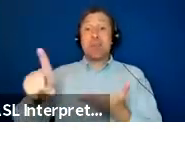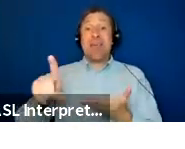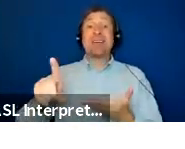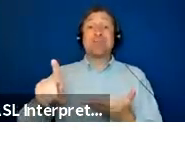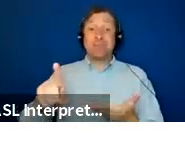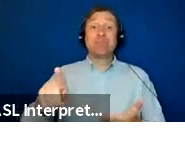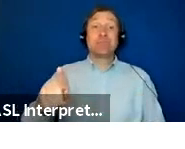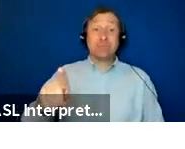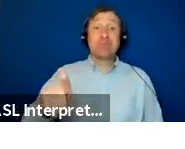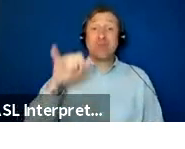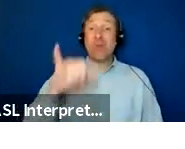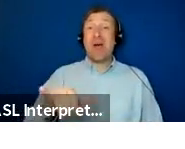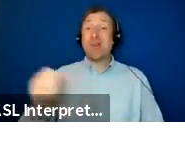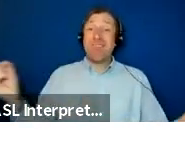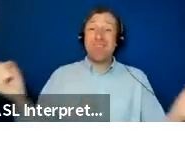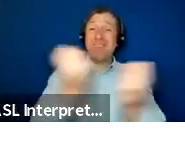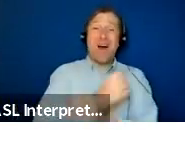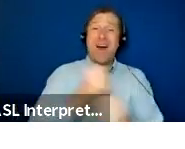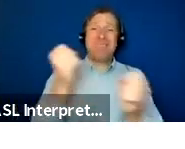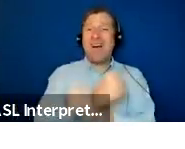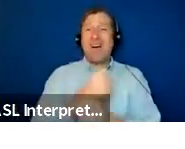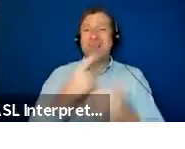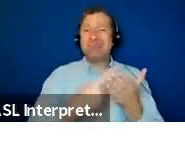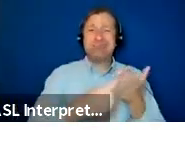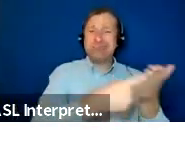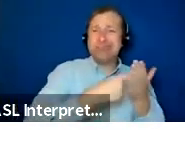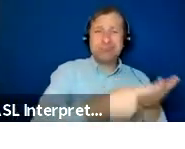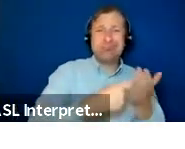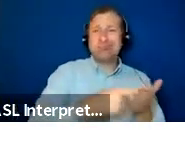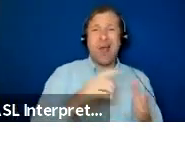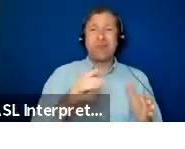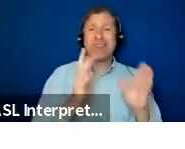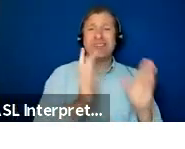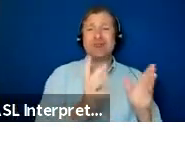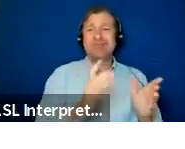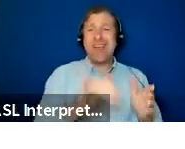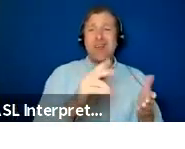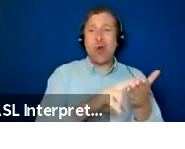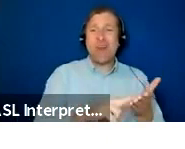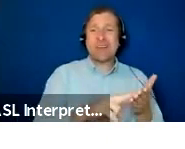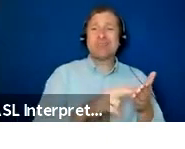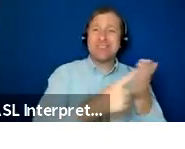in the course of these contract discussions and actually was open until the very, very end of the process.